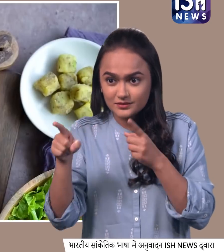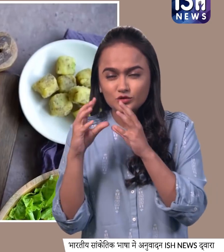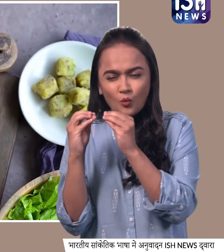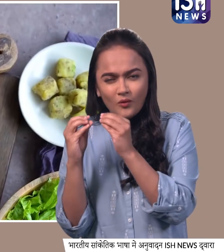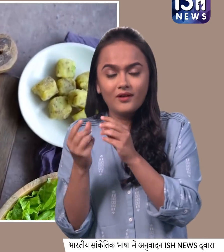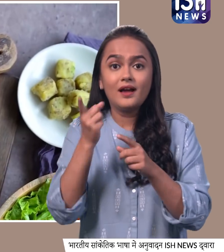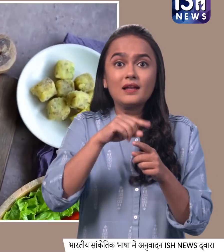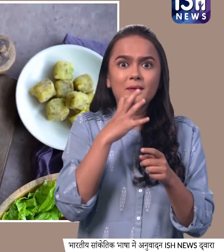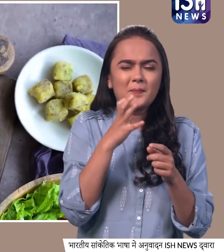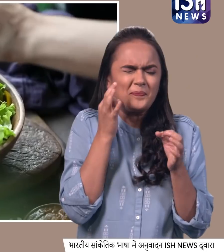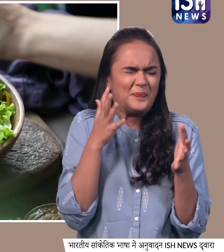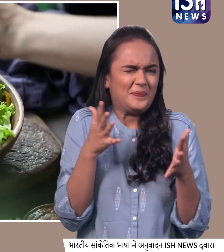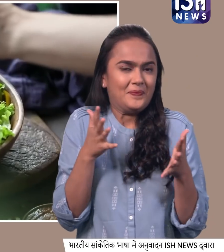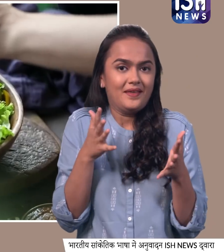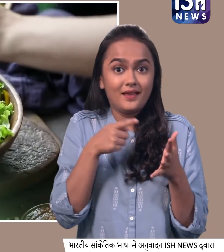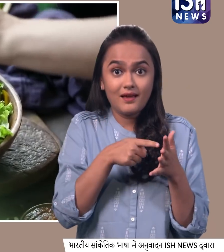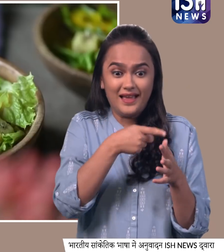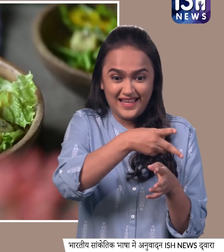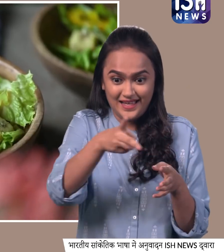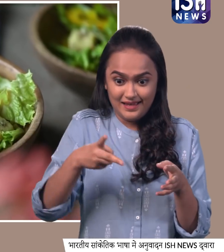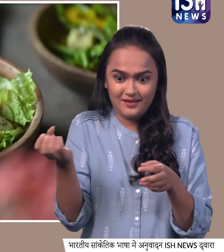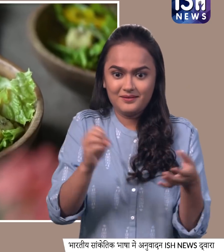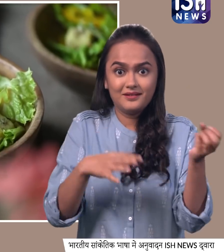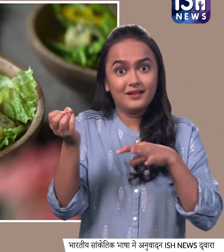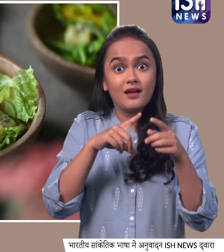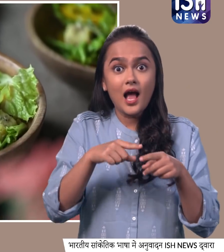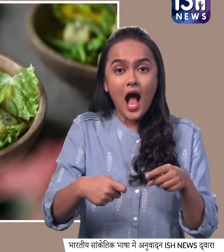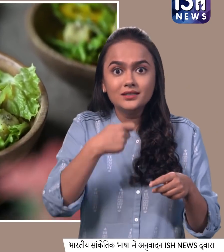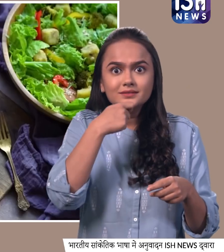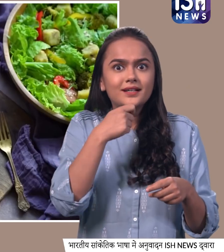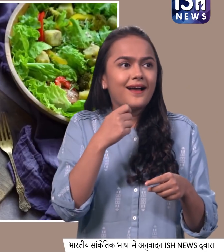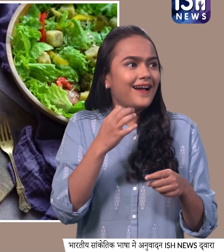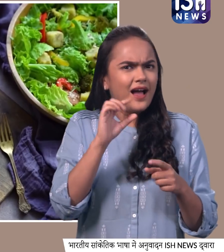and the tanginess of tomatoes, every bite of this salad is special